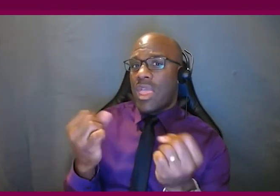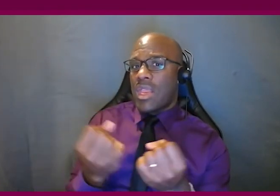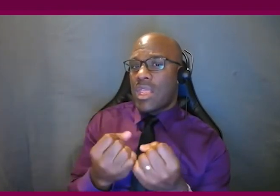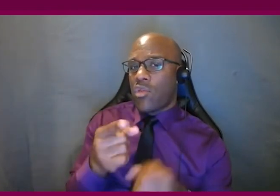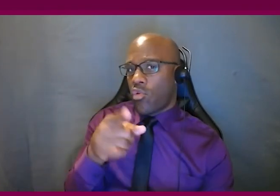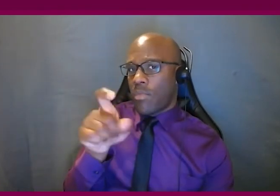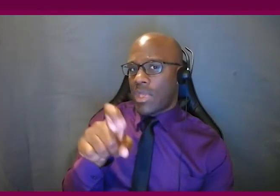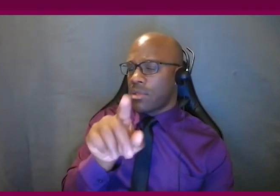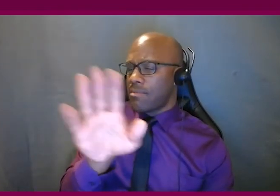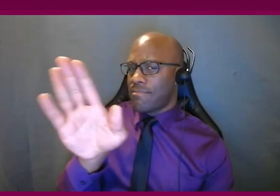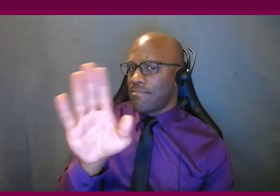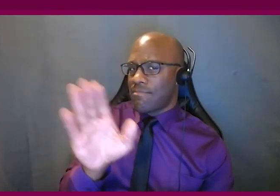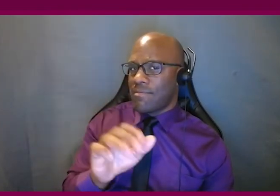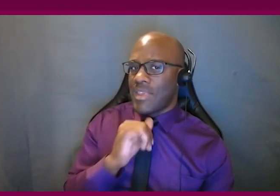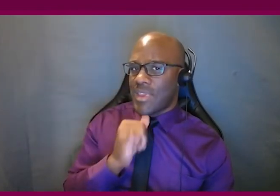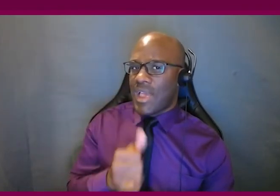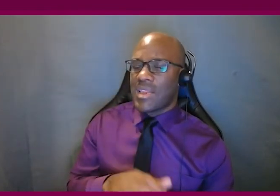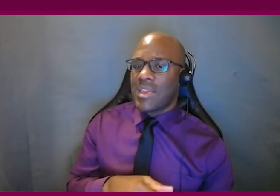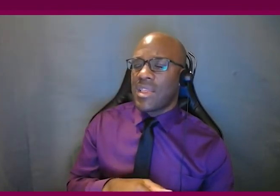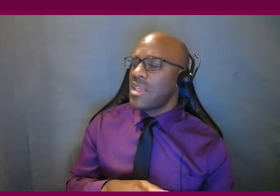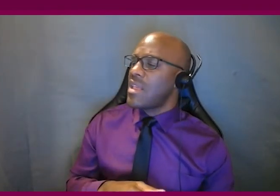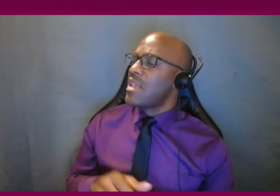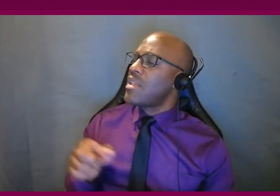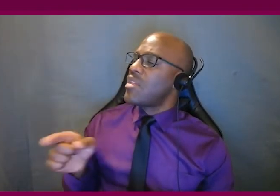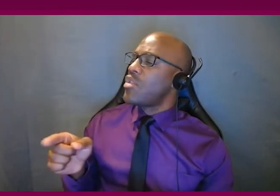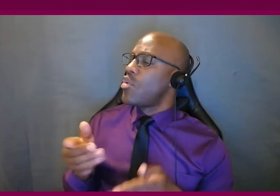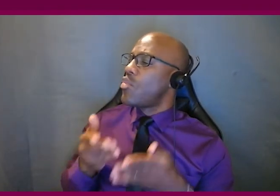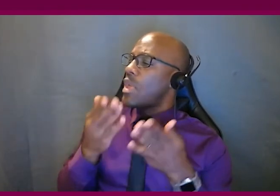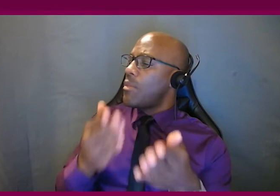take responsibility for either intentionally or unintentionally?